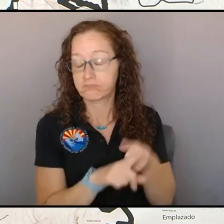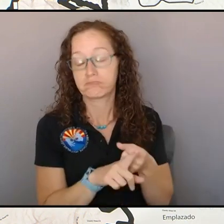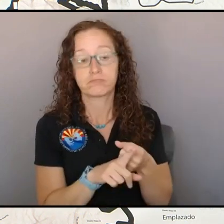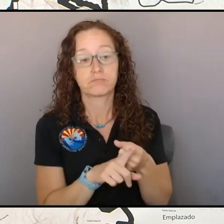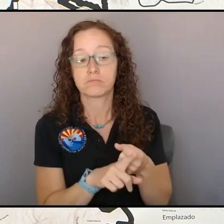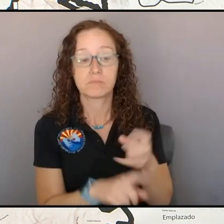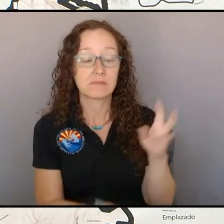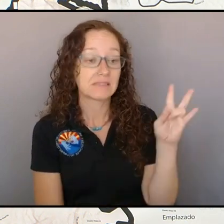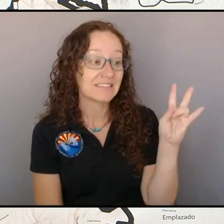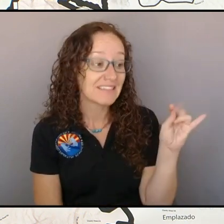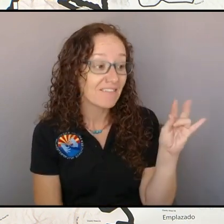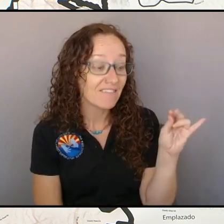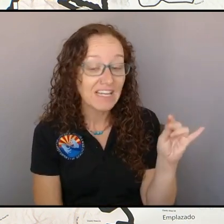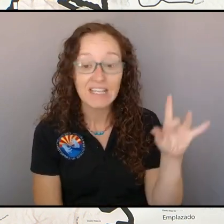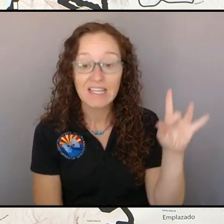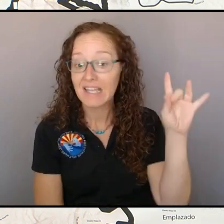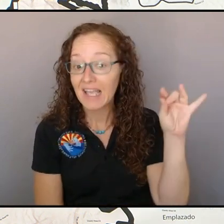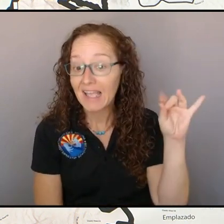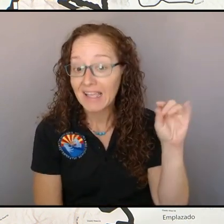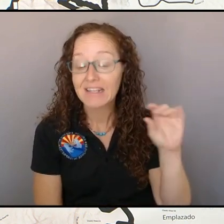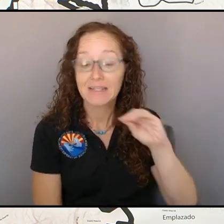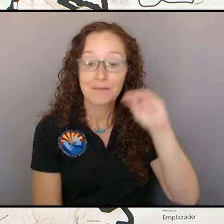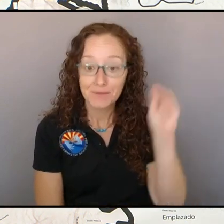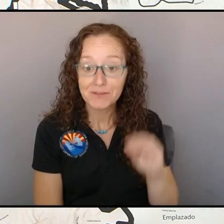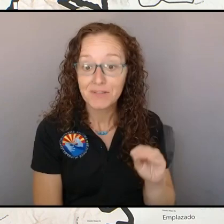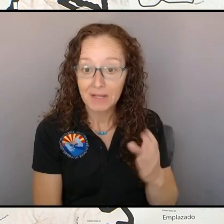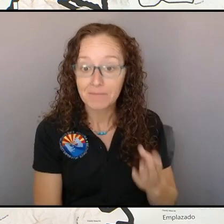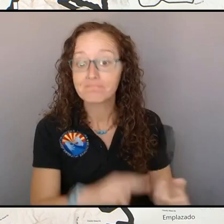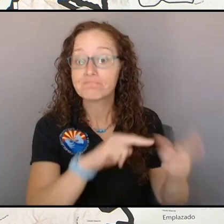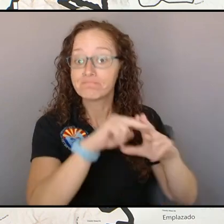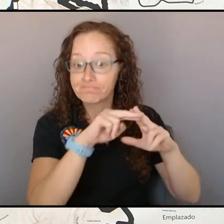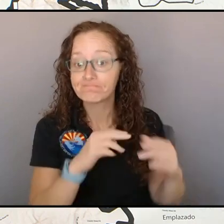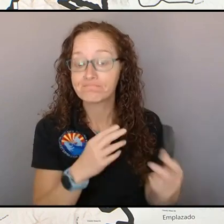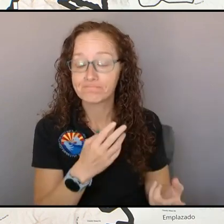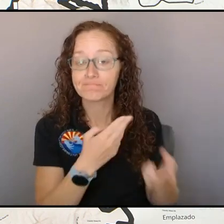80% and that's well within the good category even